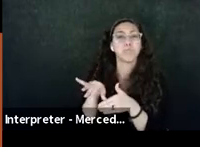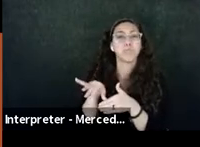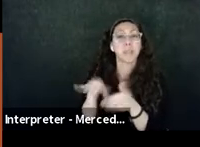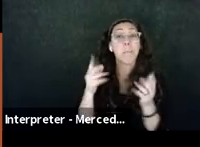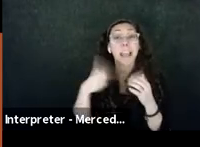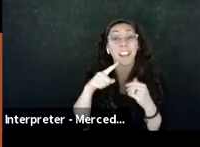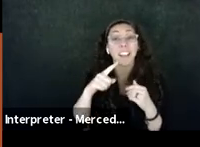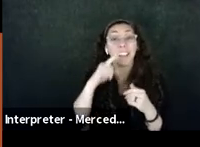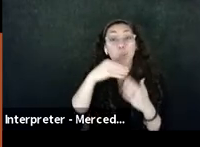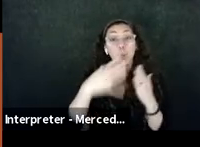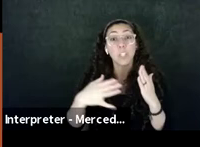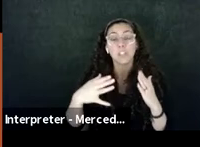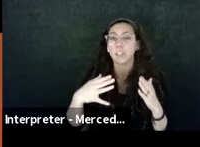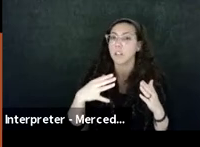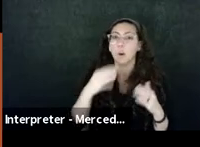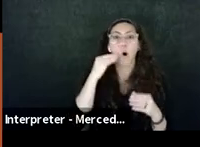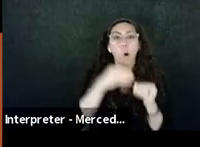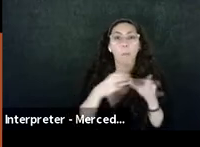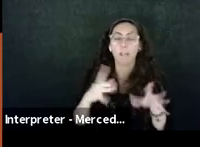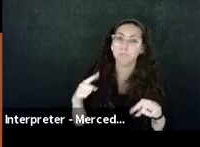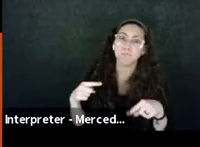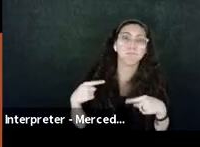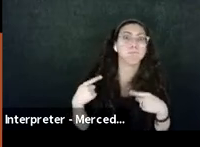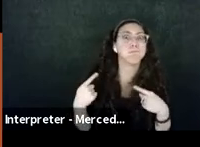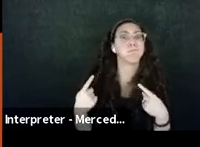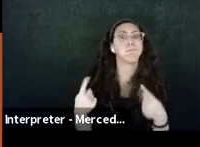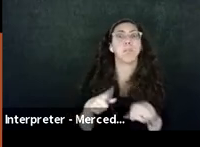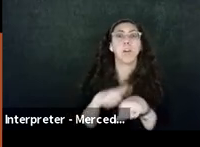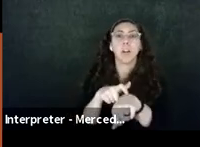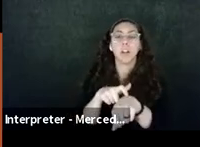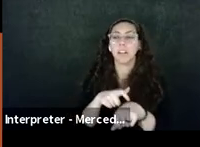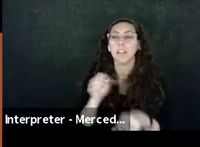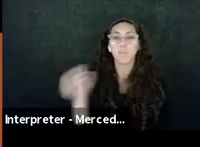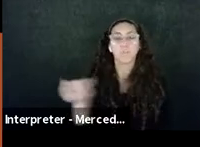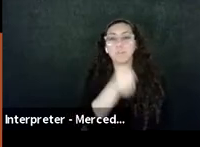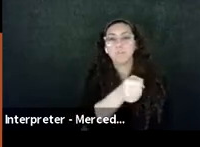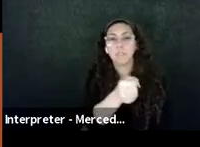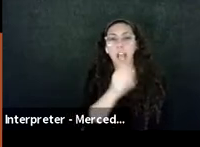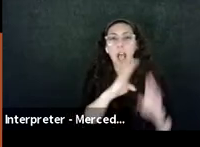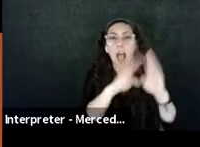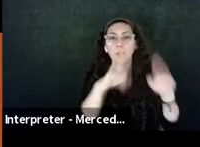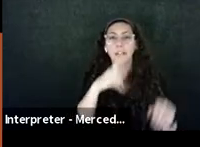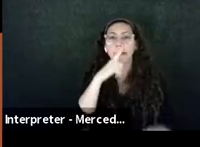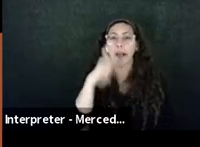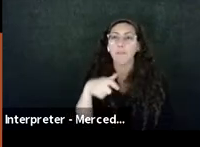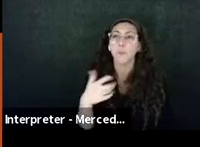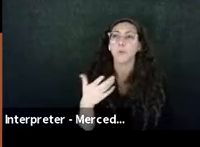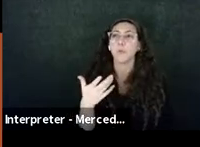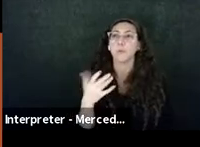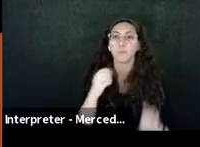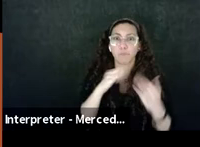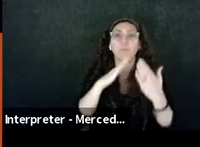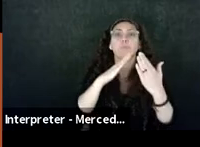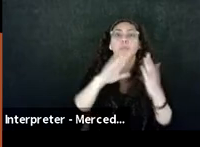Natalie Chavez: We could really connect them to housing, more quickly, instead of them having to go through all of these different barriers that they used to have to do in the past.